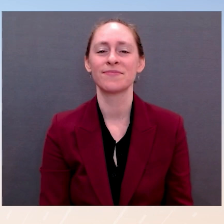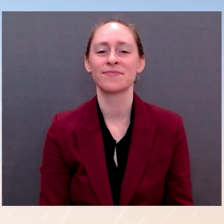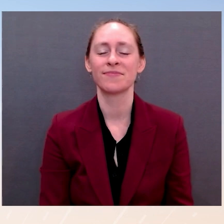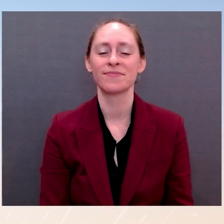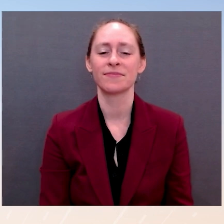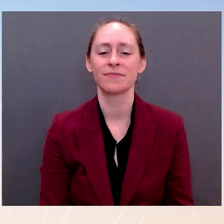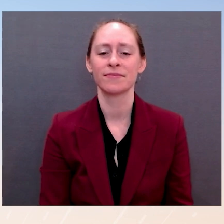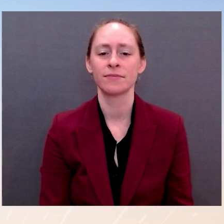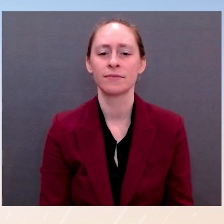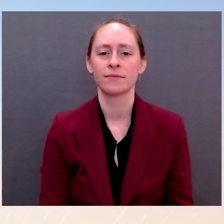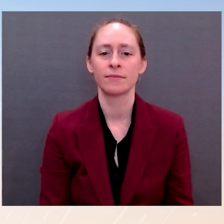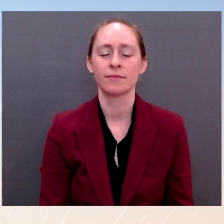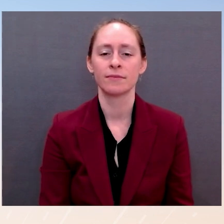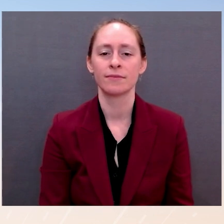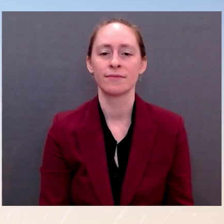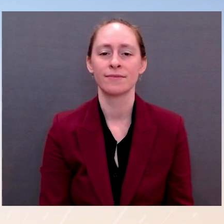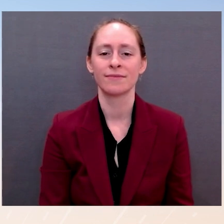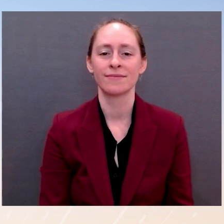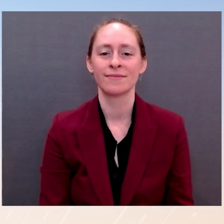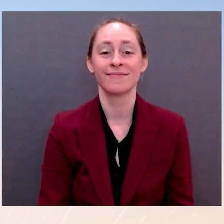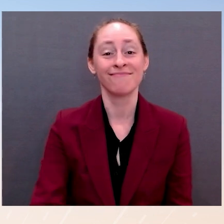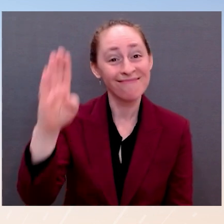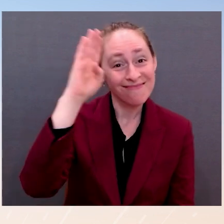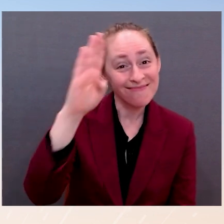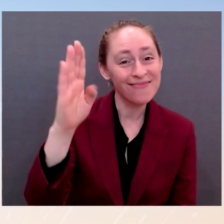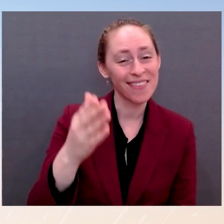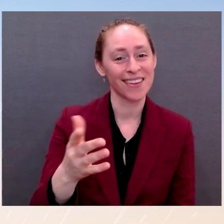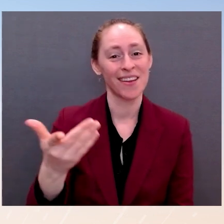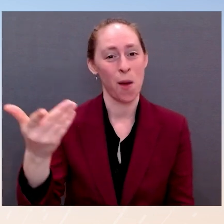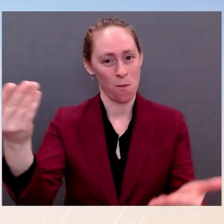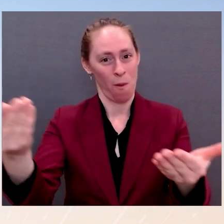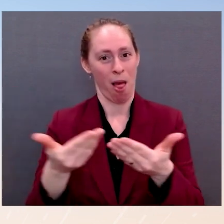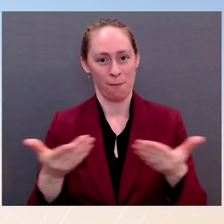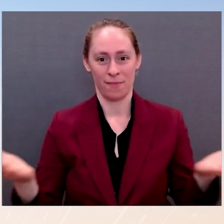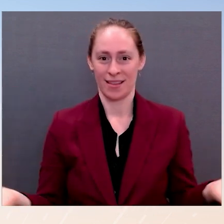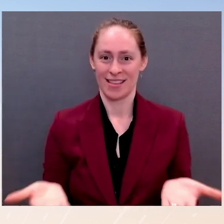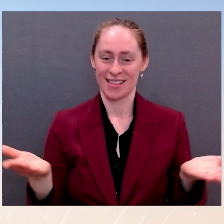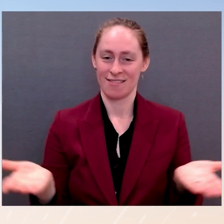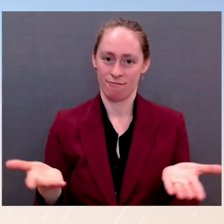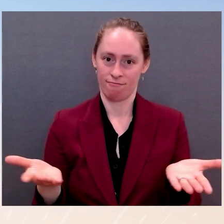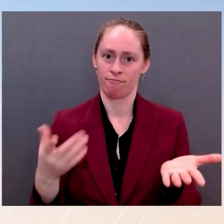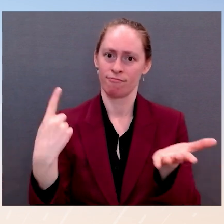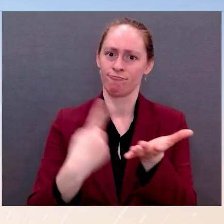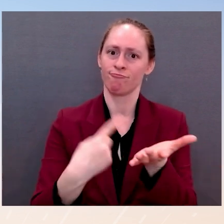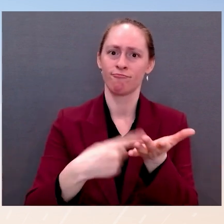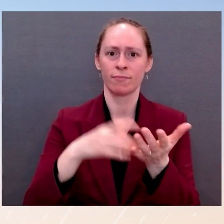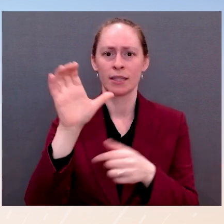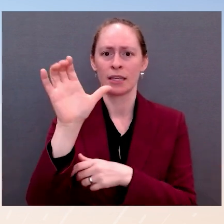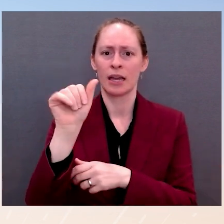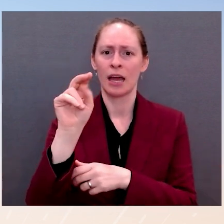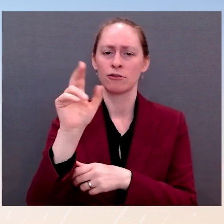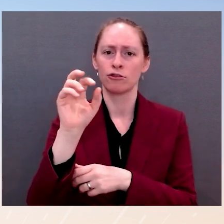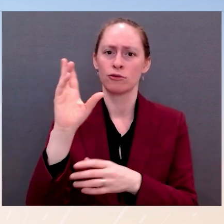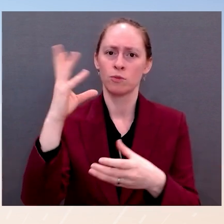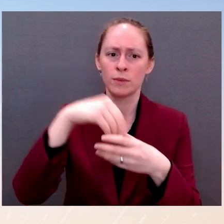Carissa Smith Hello and welcome to day to our forum titled Cancer in Color, Equitable Care for our Communities.